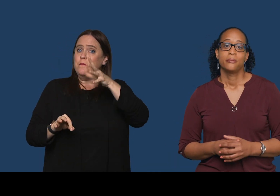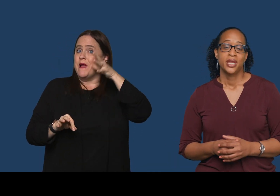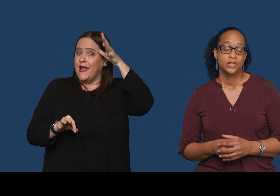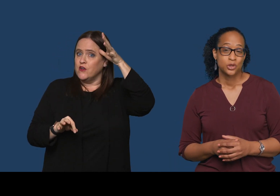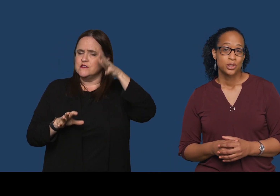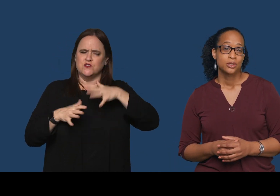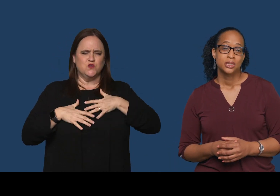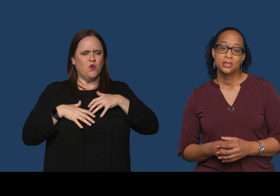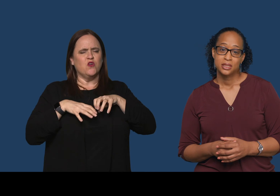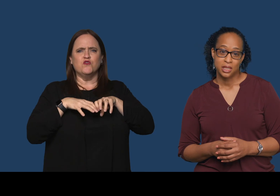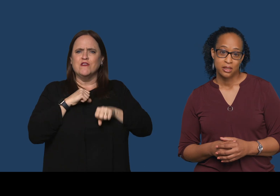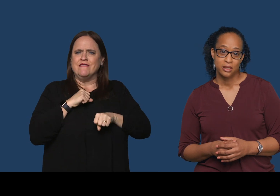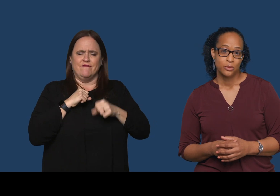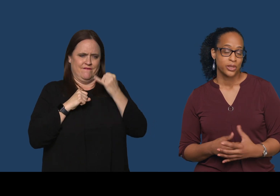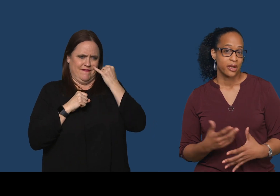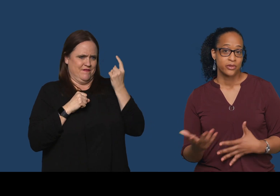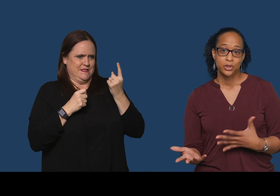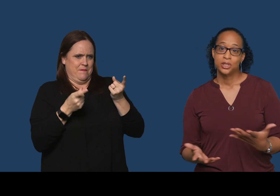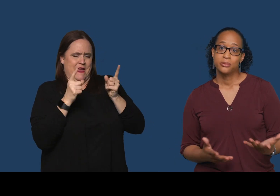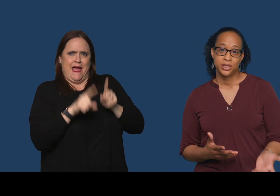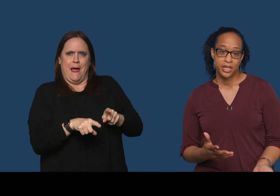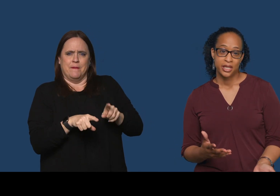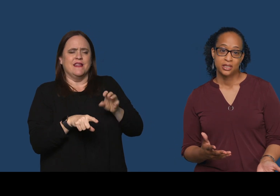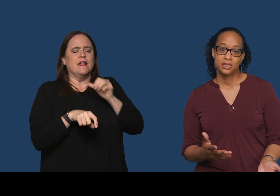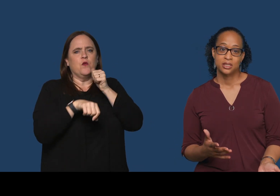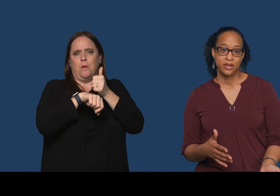Make sure you're sincere in whatever you're communicating to the deaf